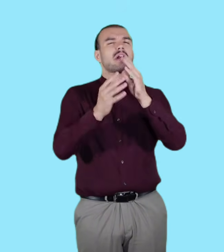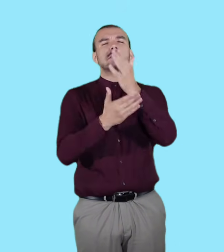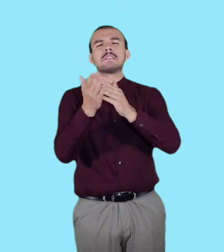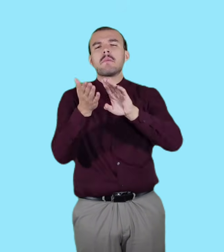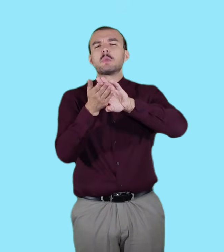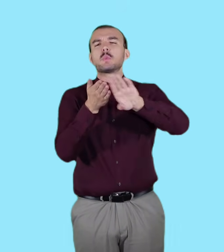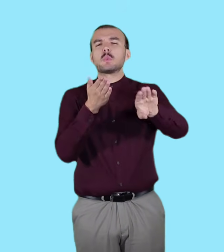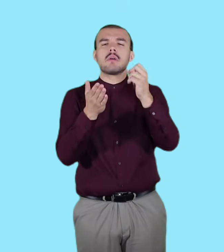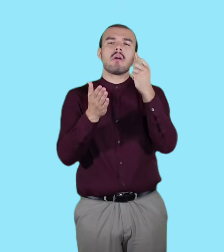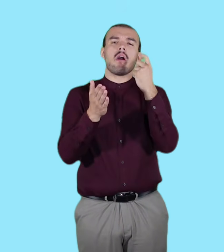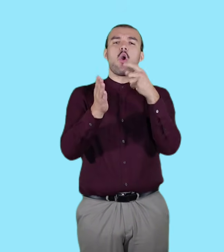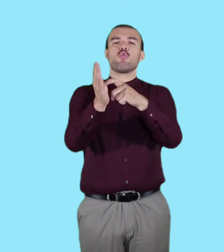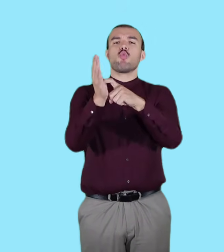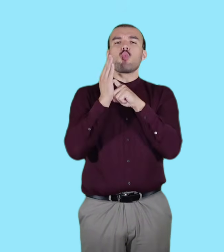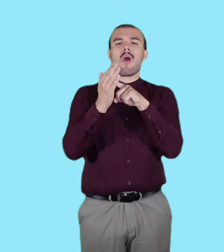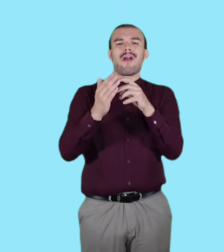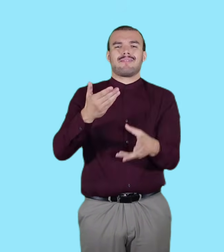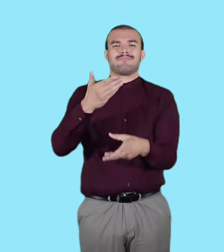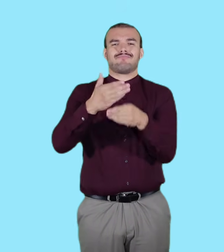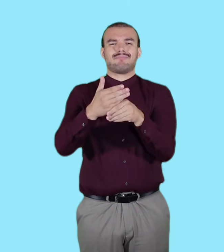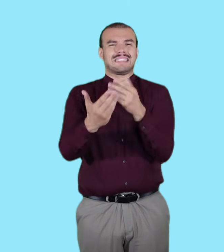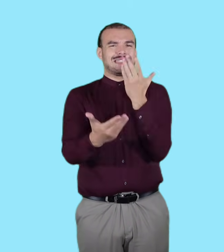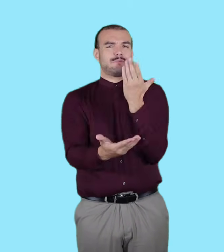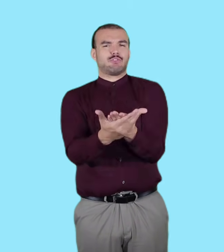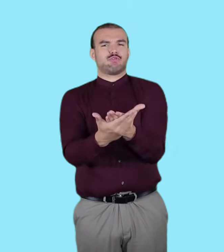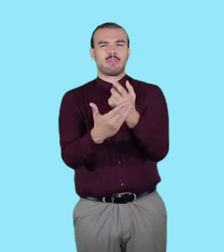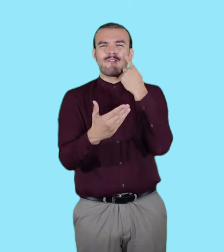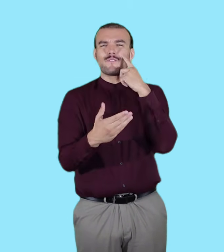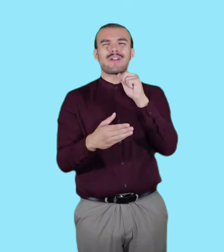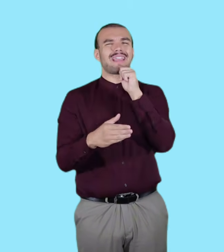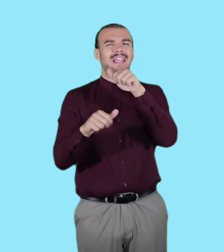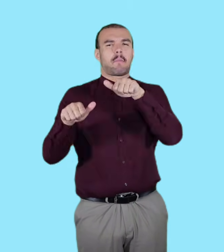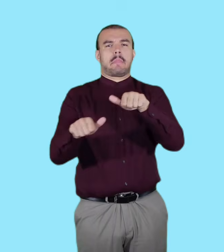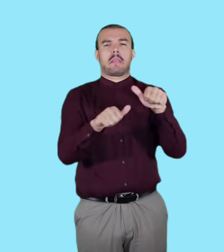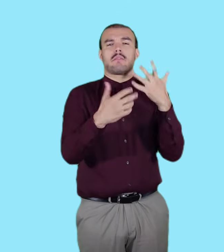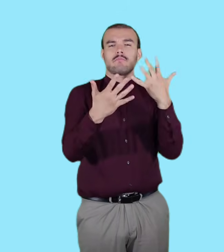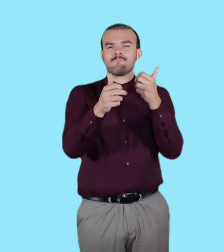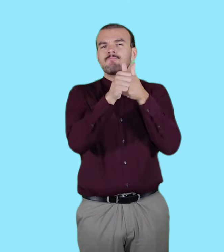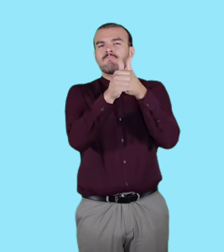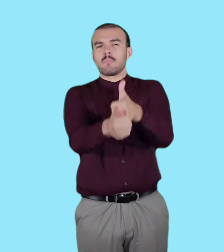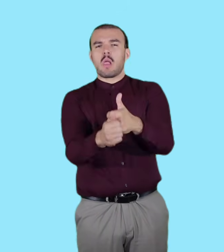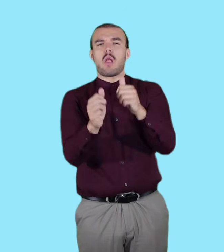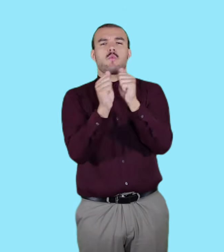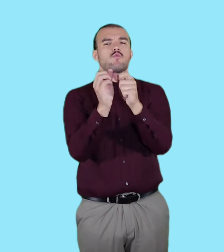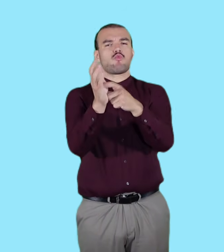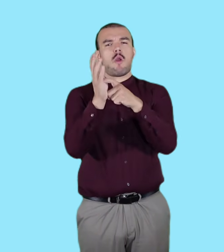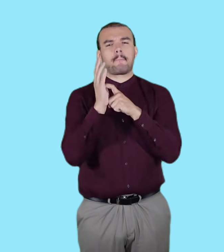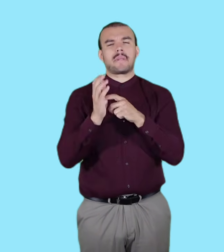require an additional demonstration of inability to comply with the requirement.